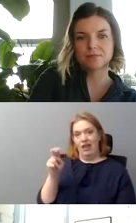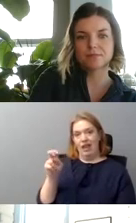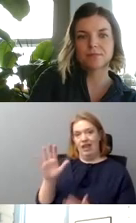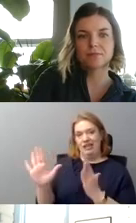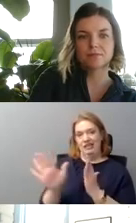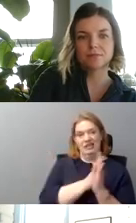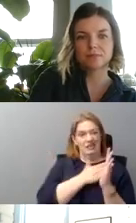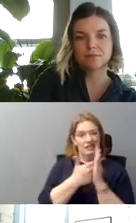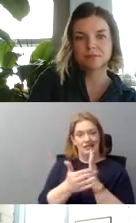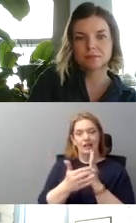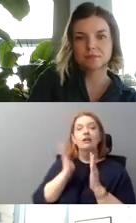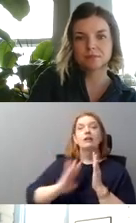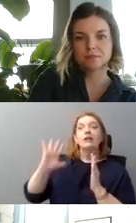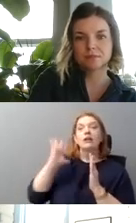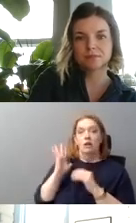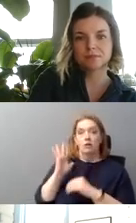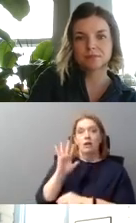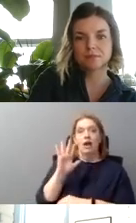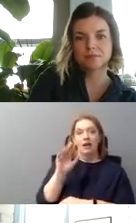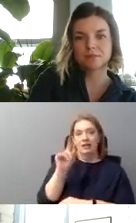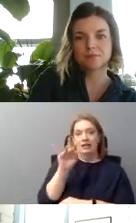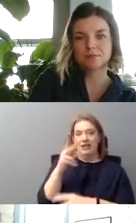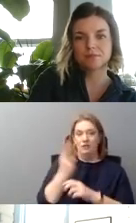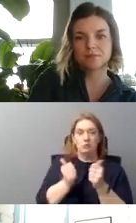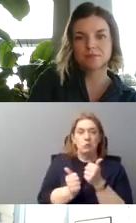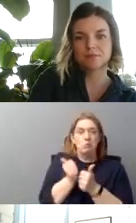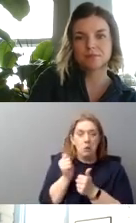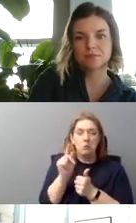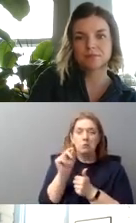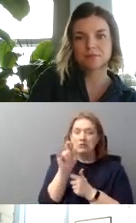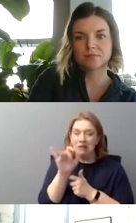market, he just really enjoyed the yellow it made, and so when the house was being